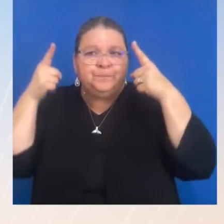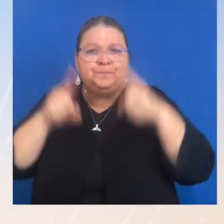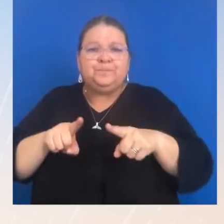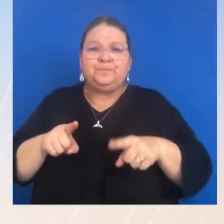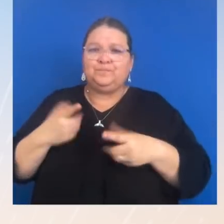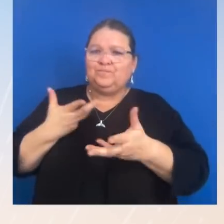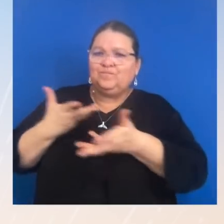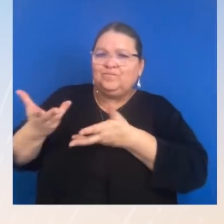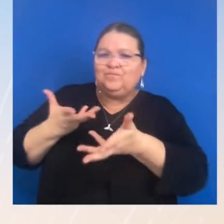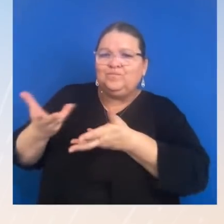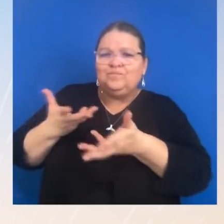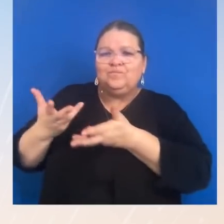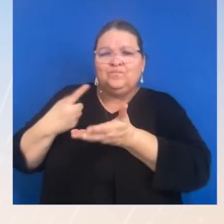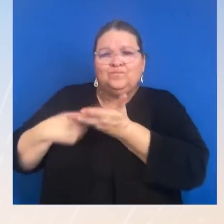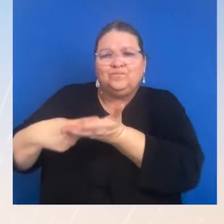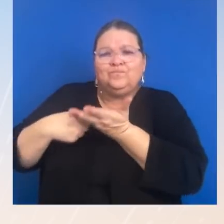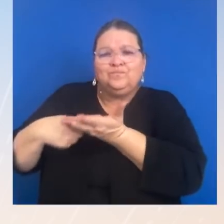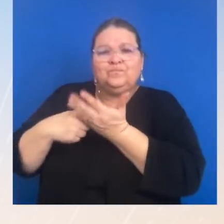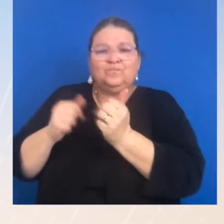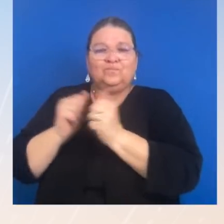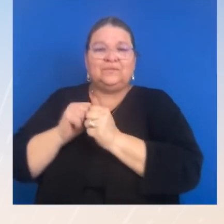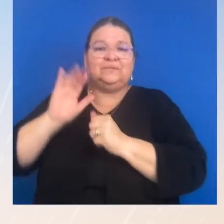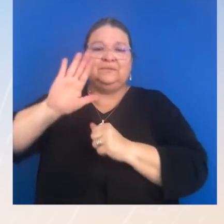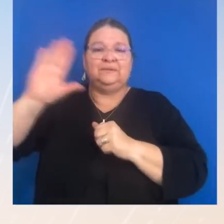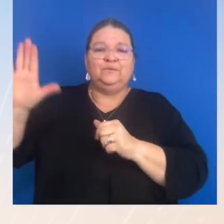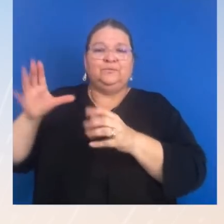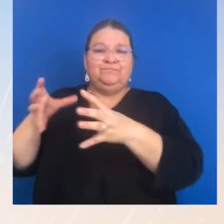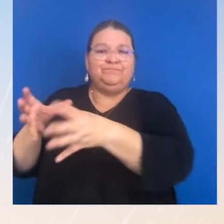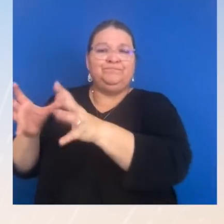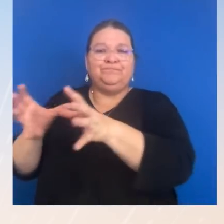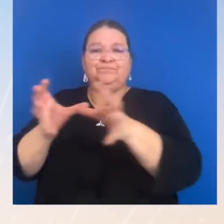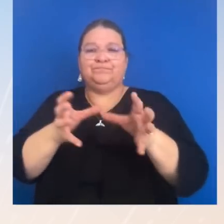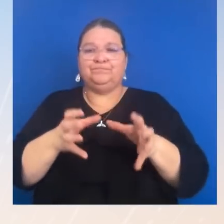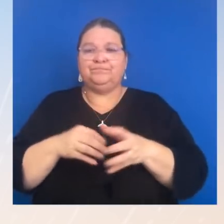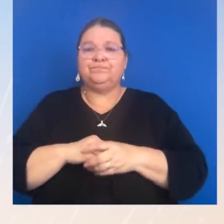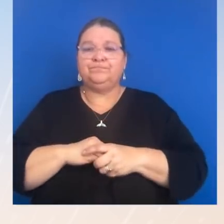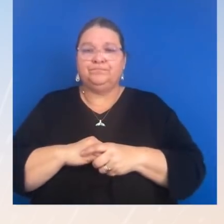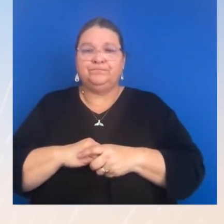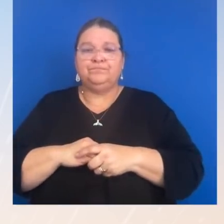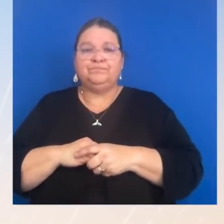But the release of the detainees was not for the exchange for sanctions relief or buying oil.